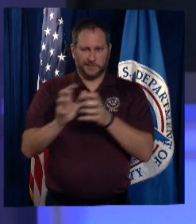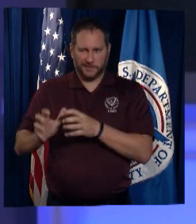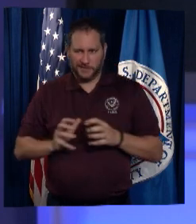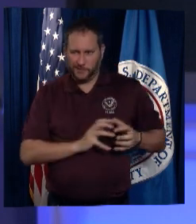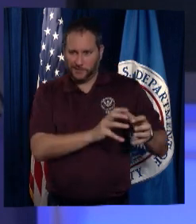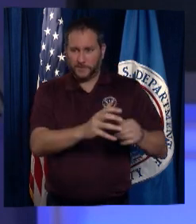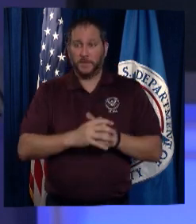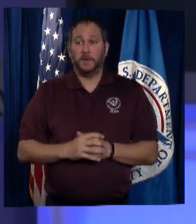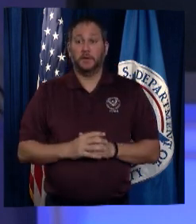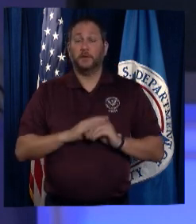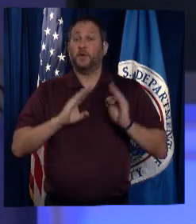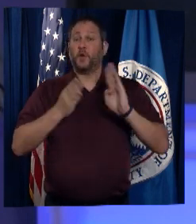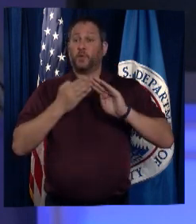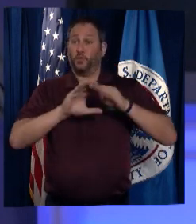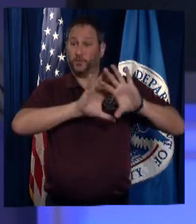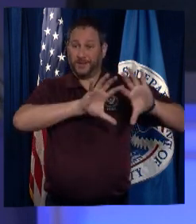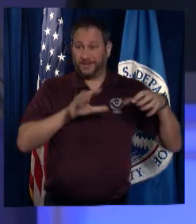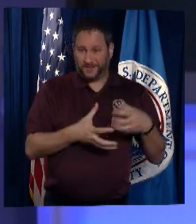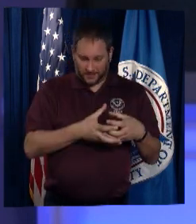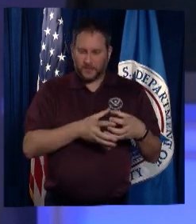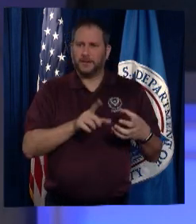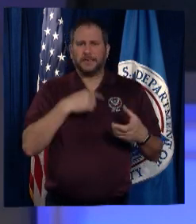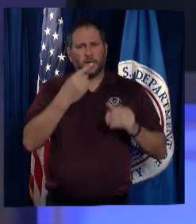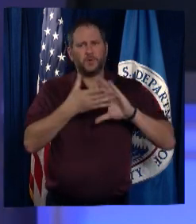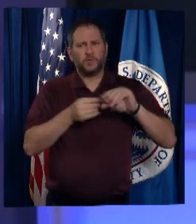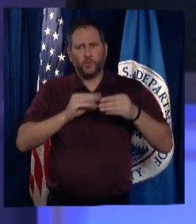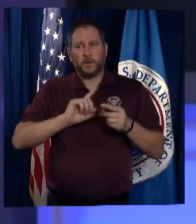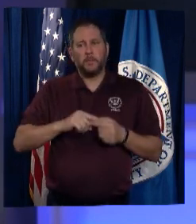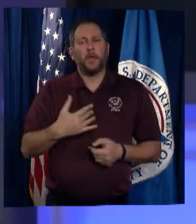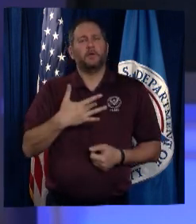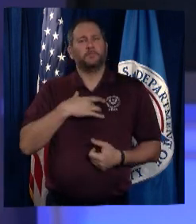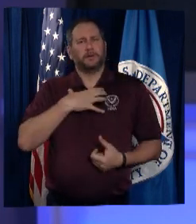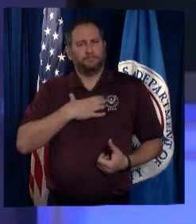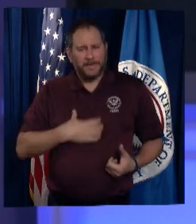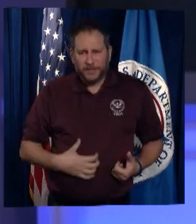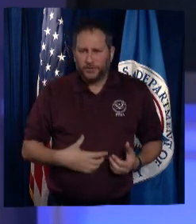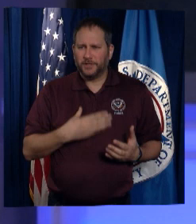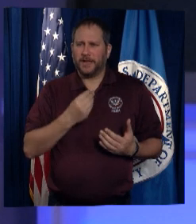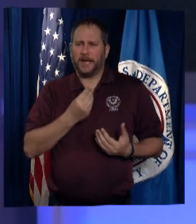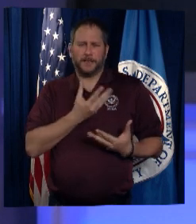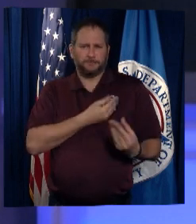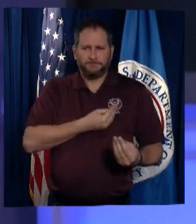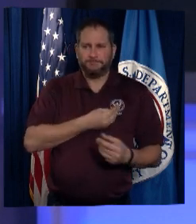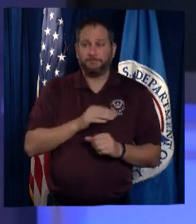control. My name is Aaron Titus. I'm the president of the Mountain West Voluntary